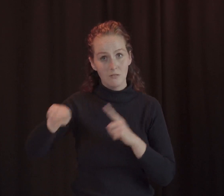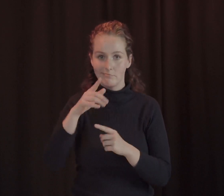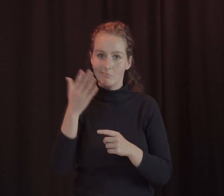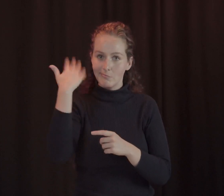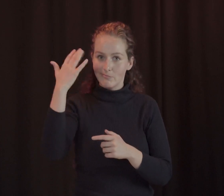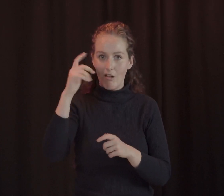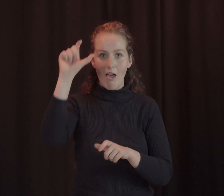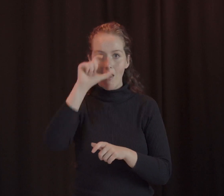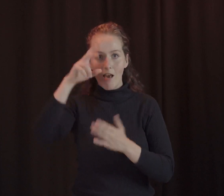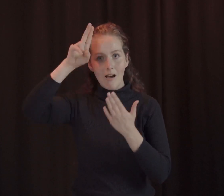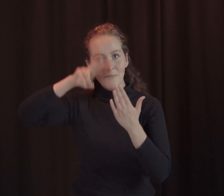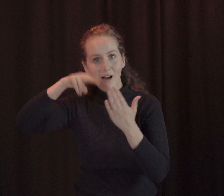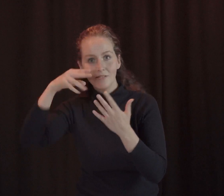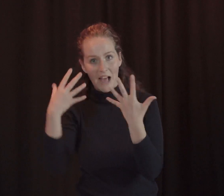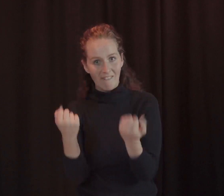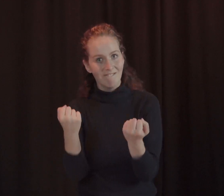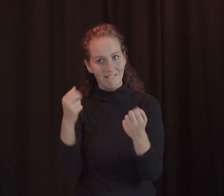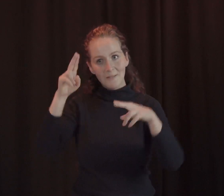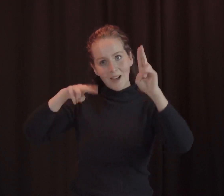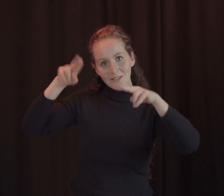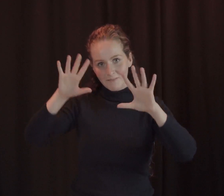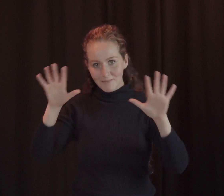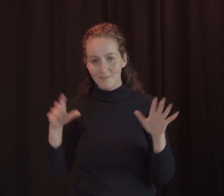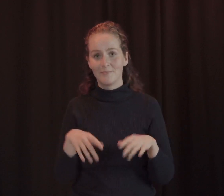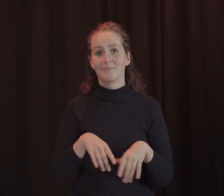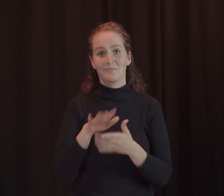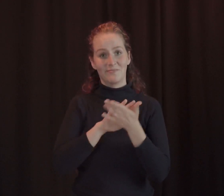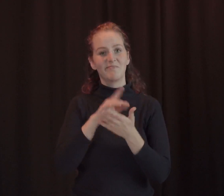but originally they would have been painted different colours.